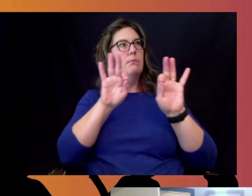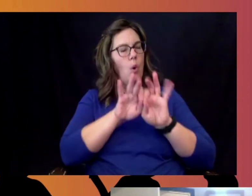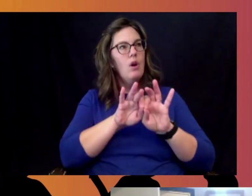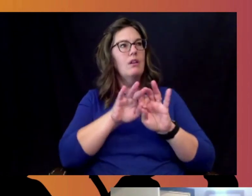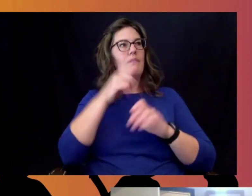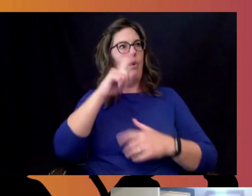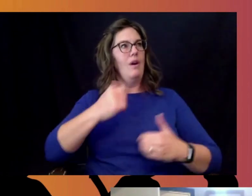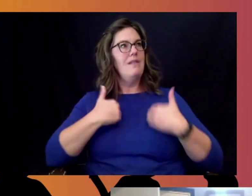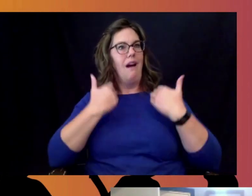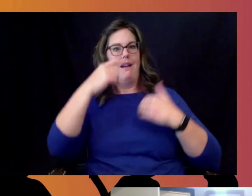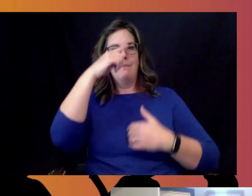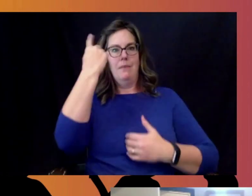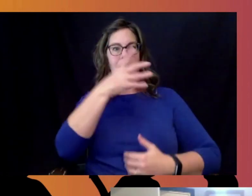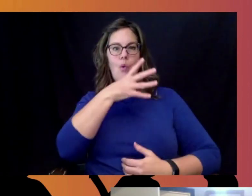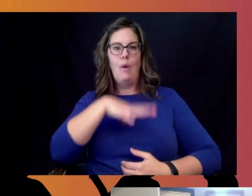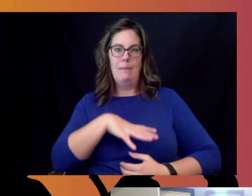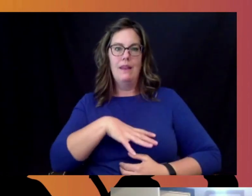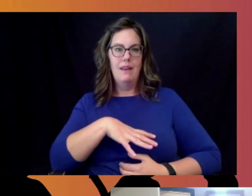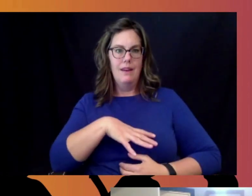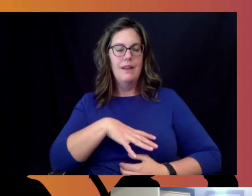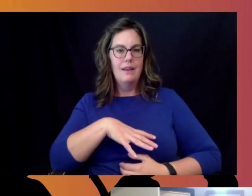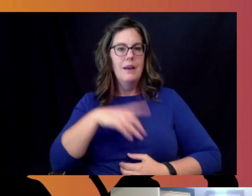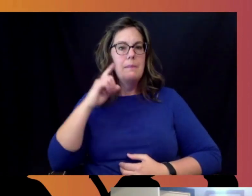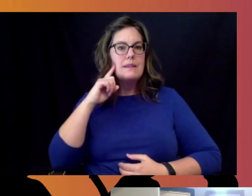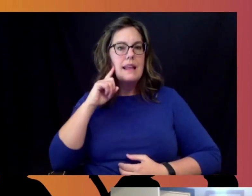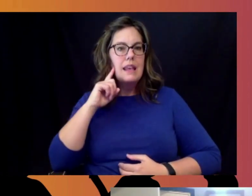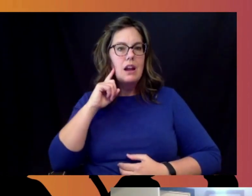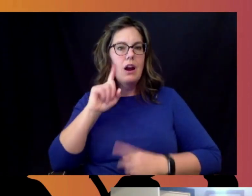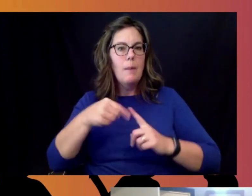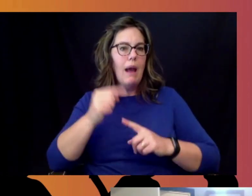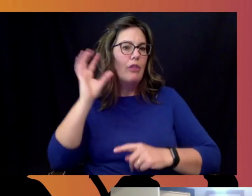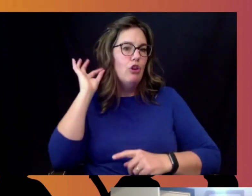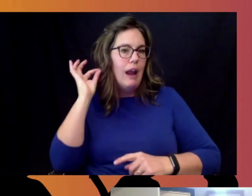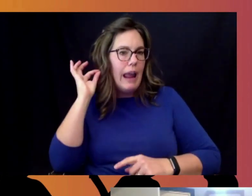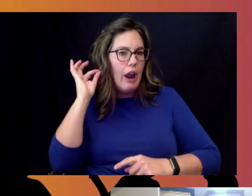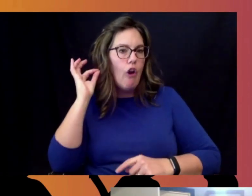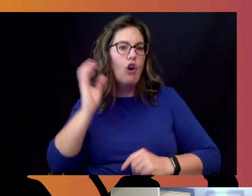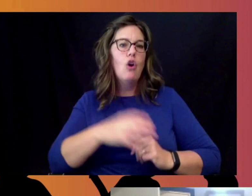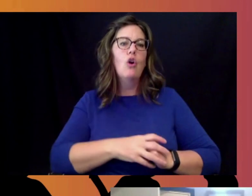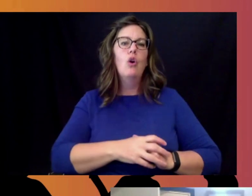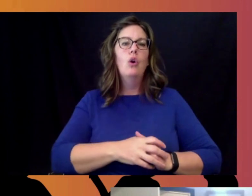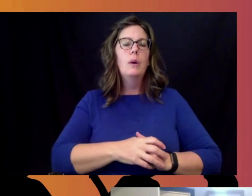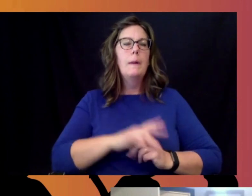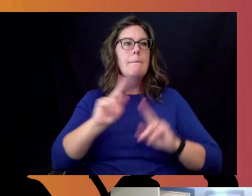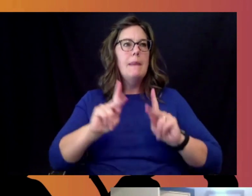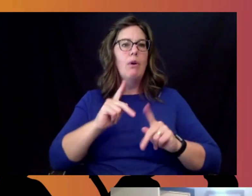because they always hear stuff about their hair they always um people always call it nappy um